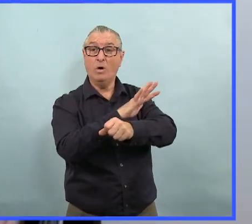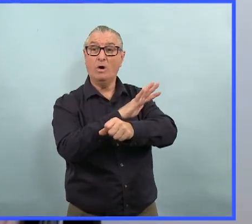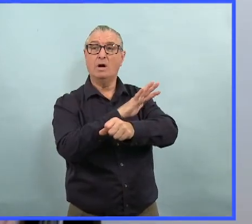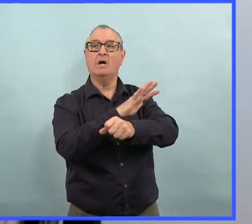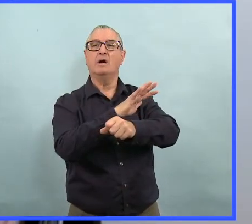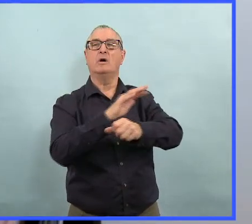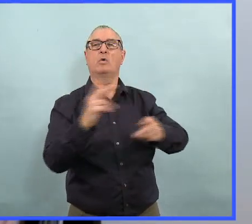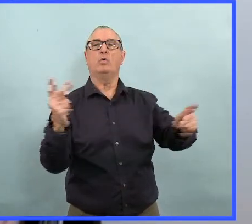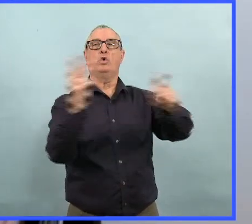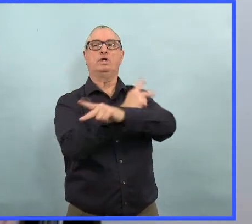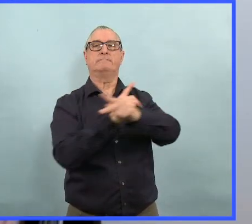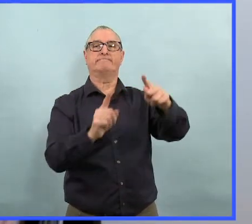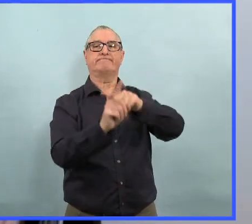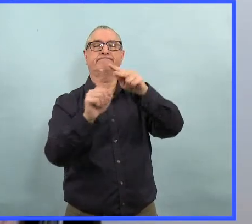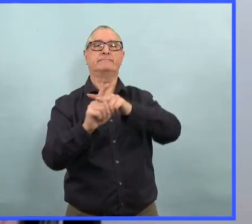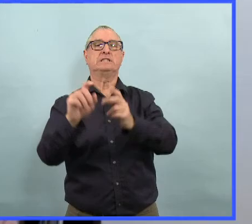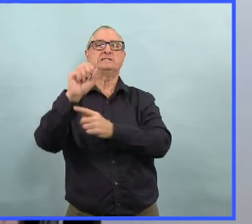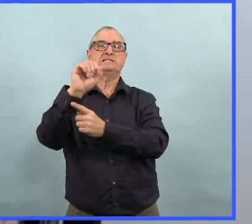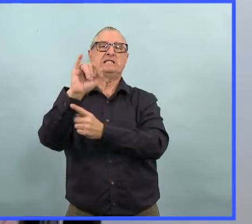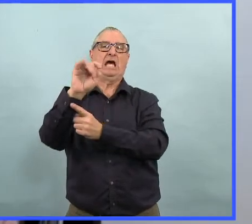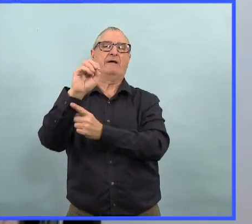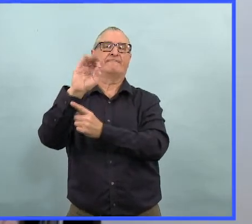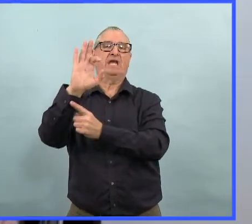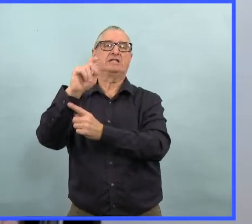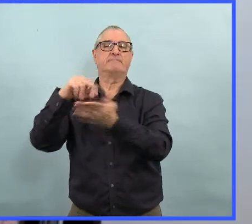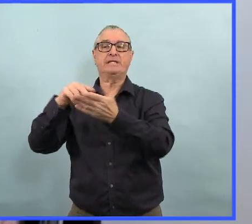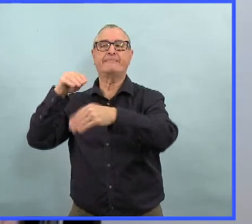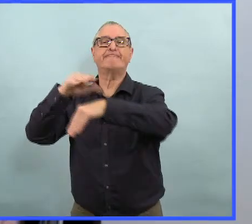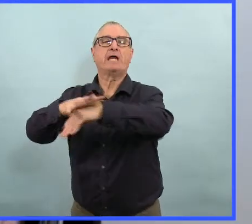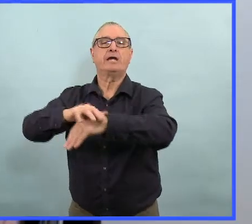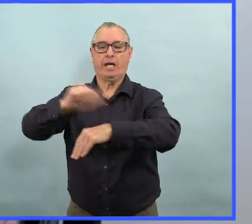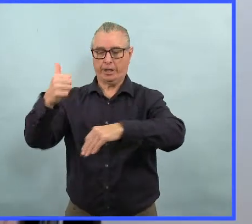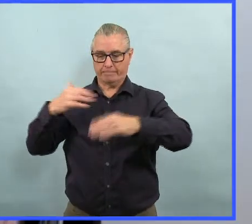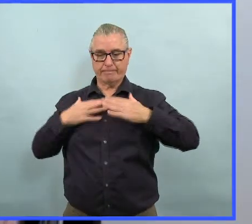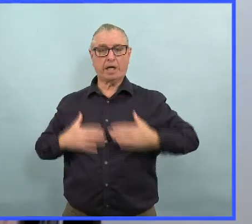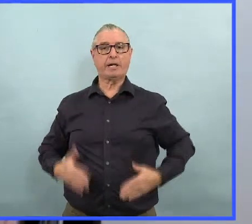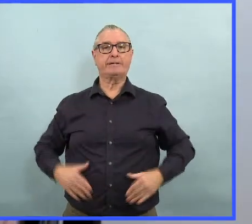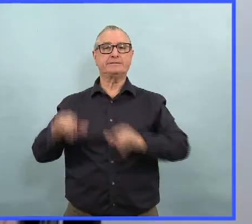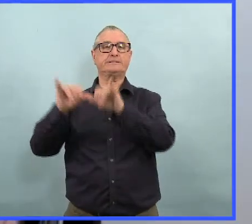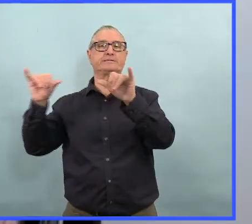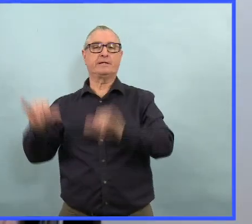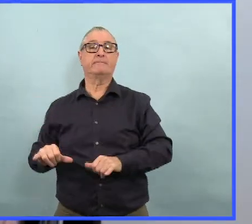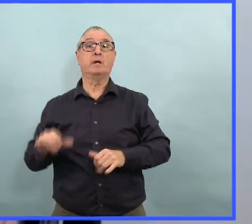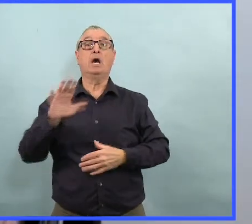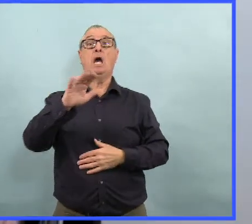like the rest of the country is using the half dose for most people however nasty did review and